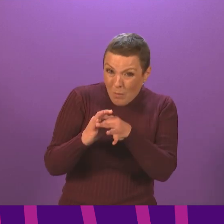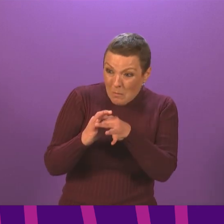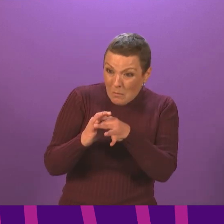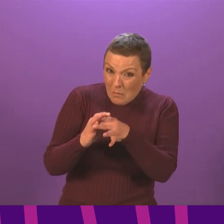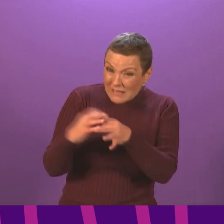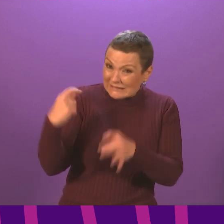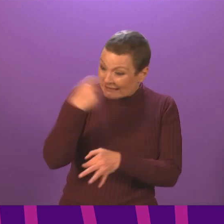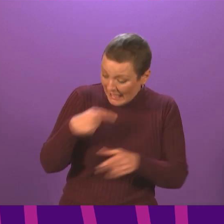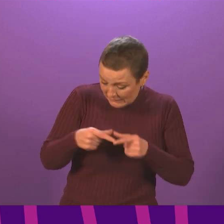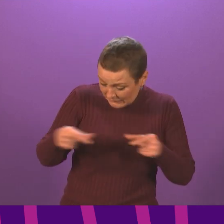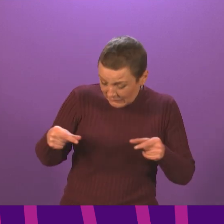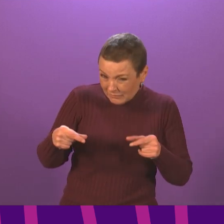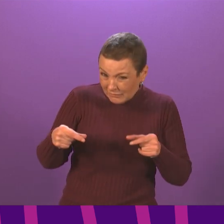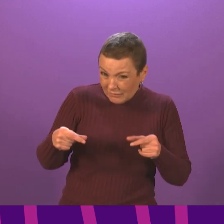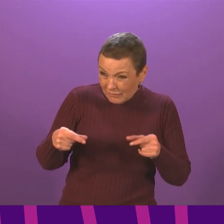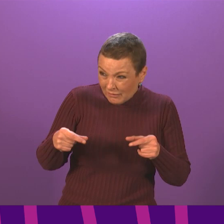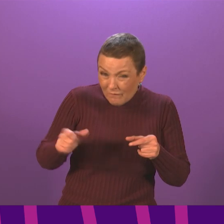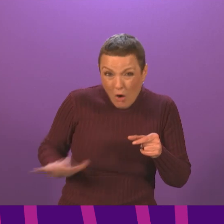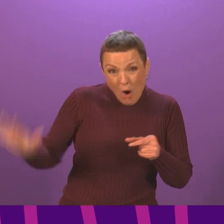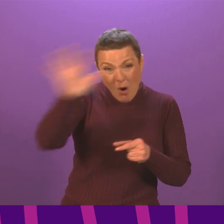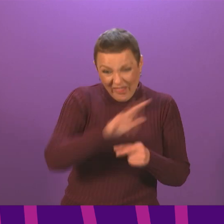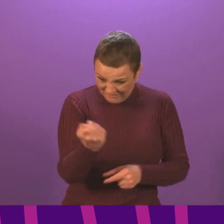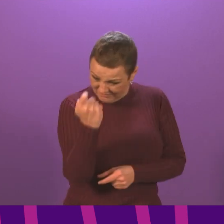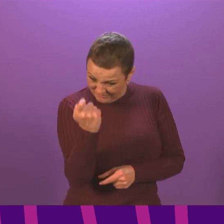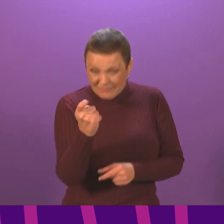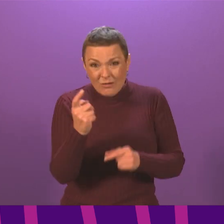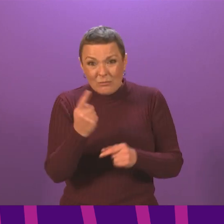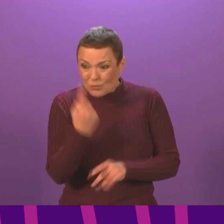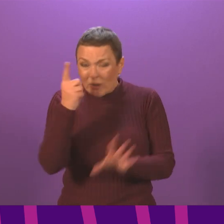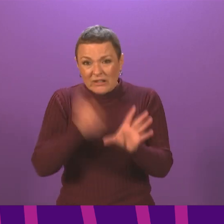of February. That will be almost a year since the beginning of the pandemic. Care home staff